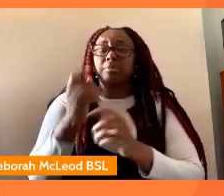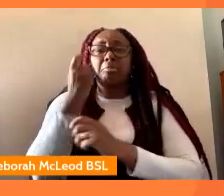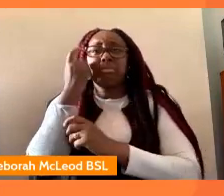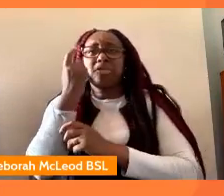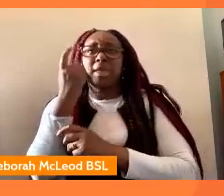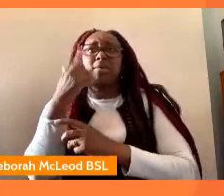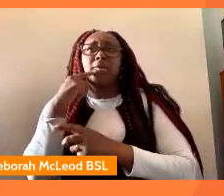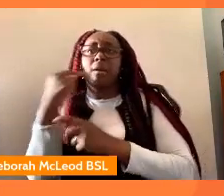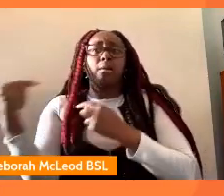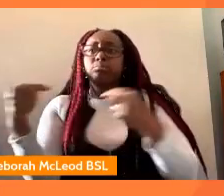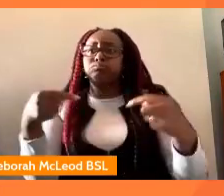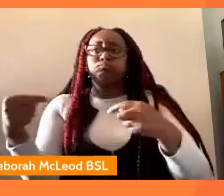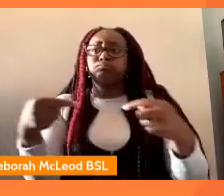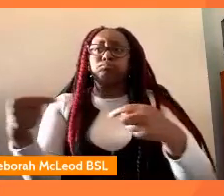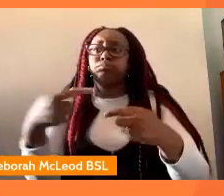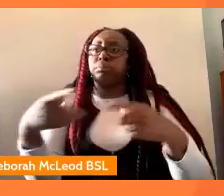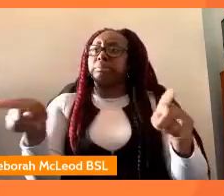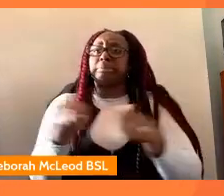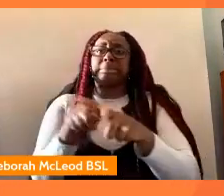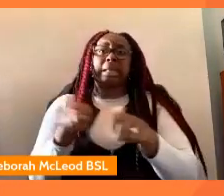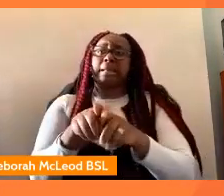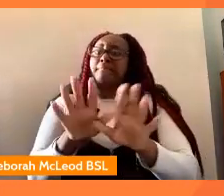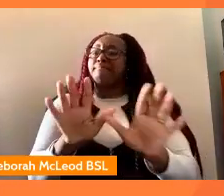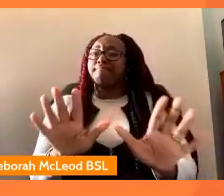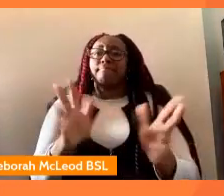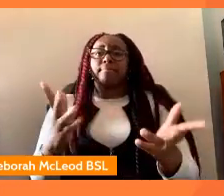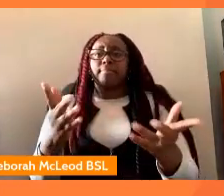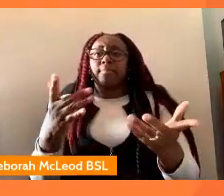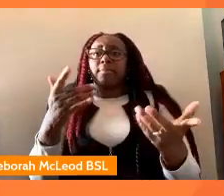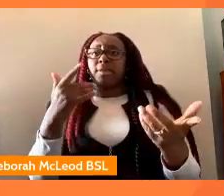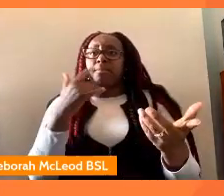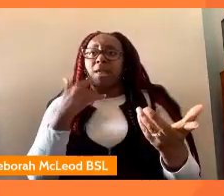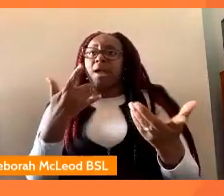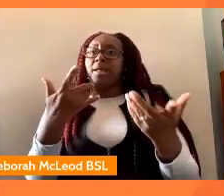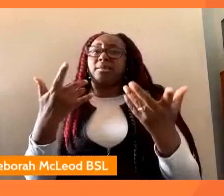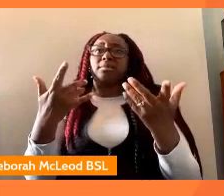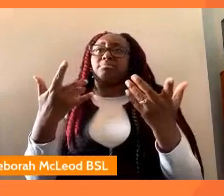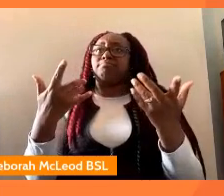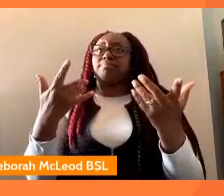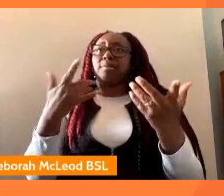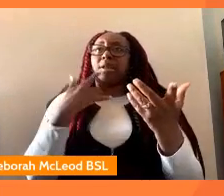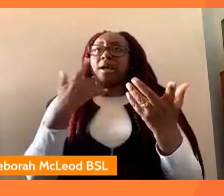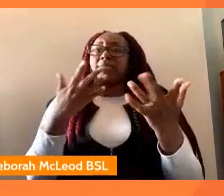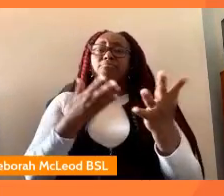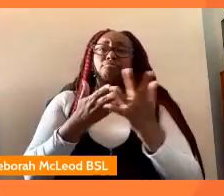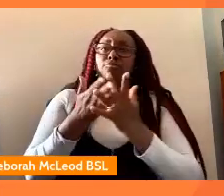We can't compete on the same, like the Steam Store, or through Epic Games.